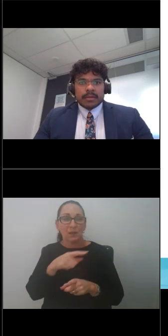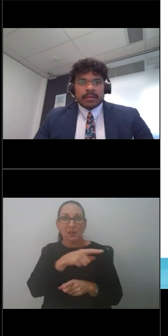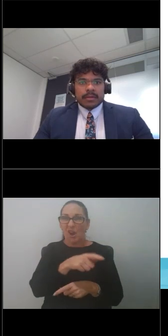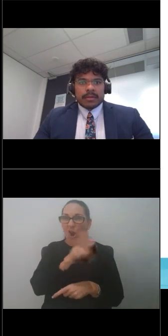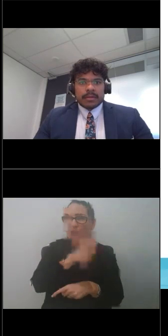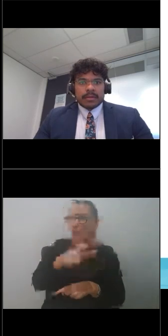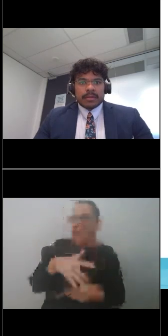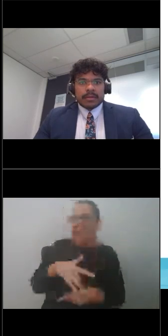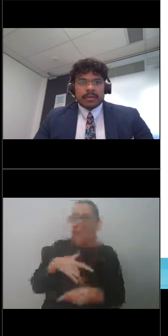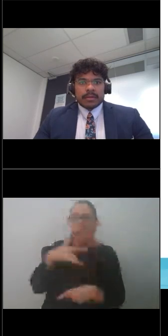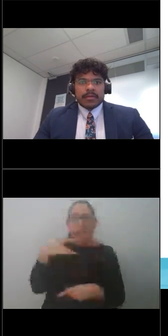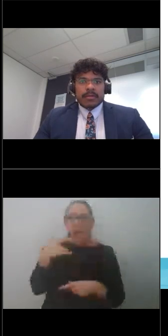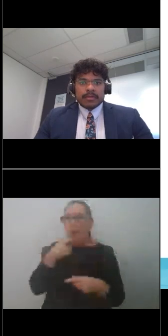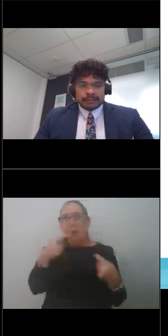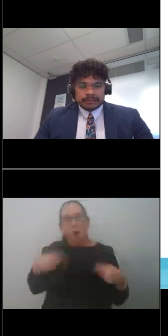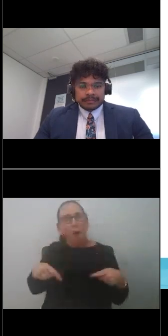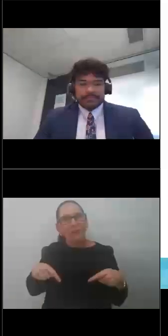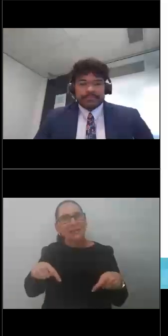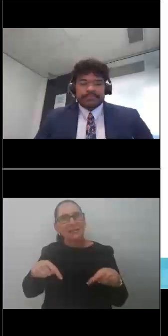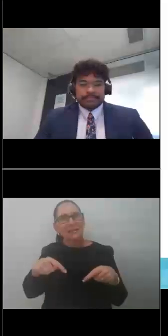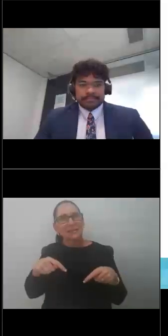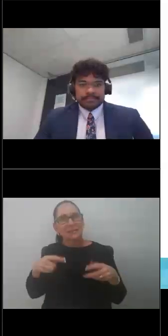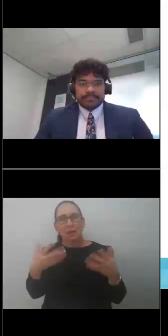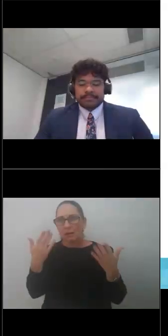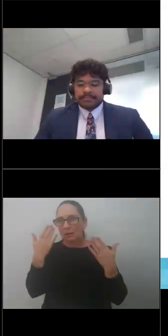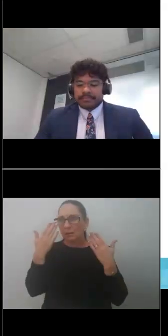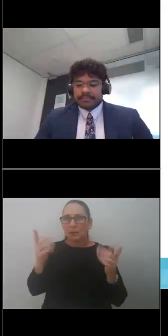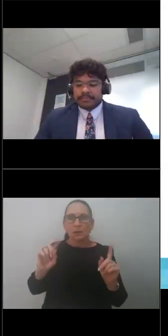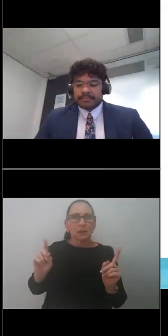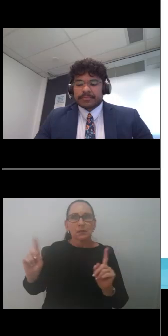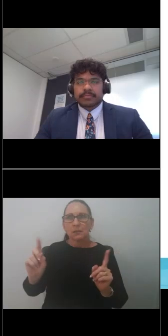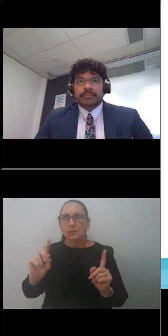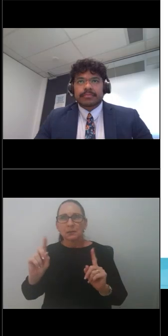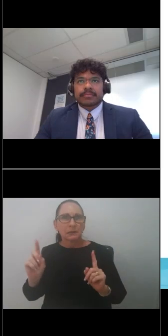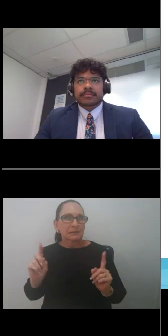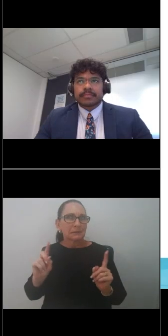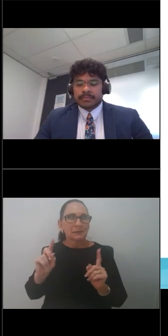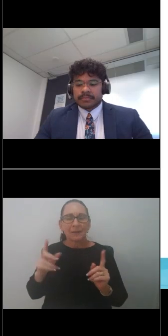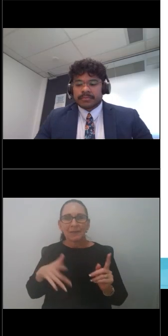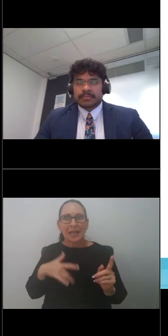nervous they don't know what's happening they feel like they have no control of the situation